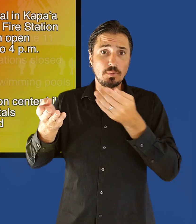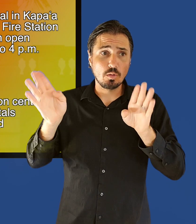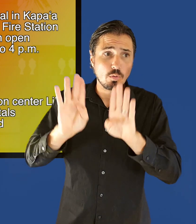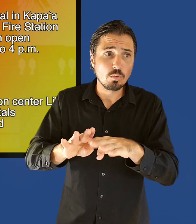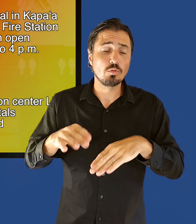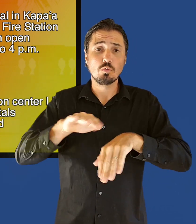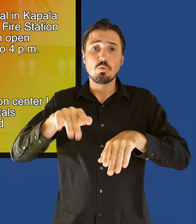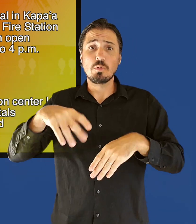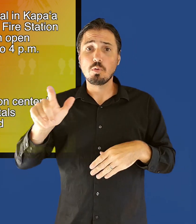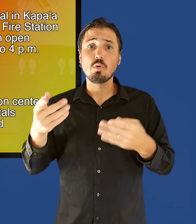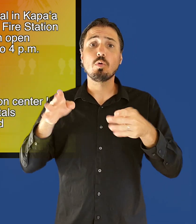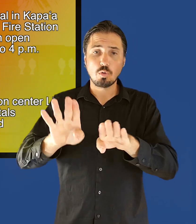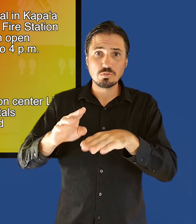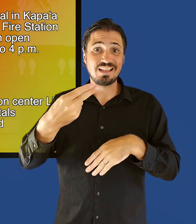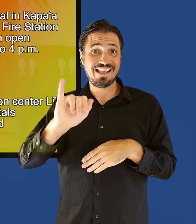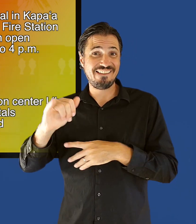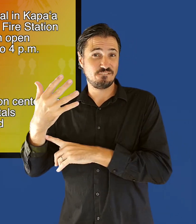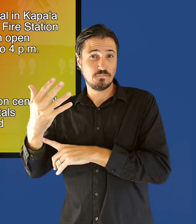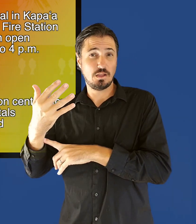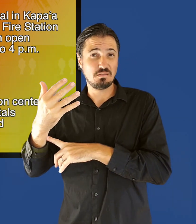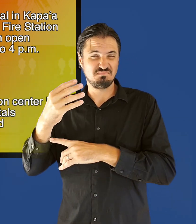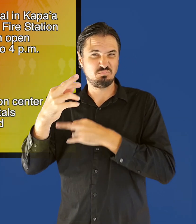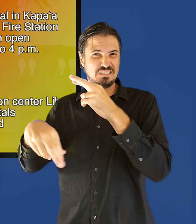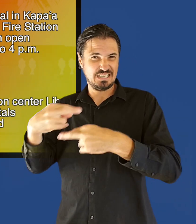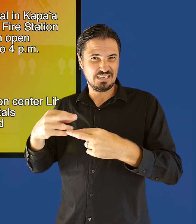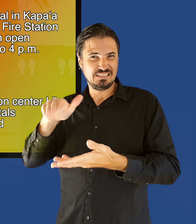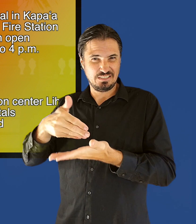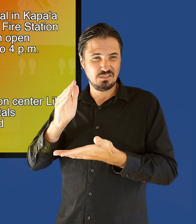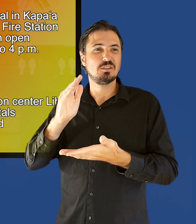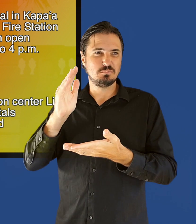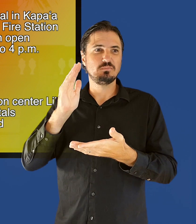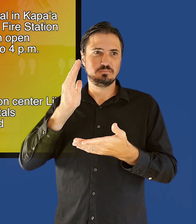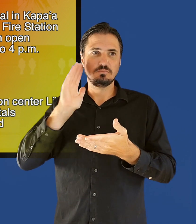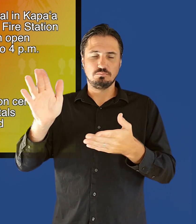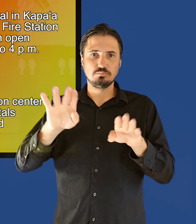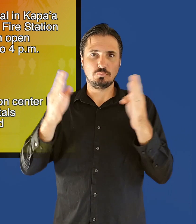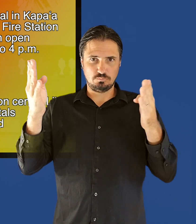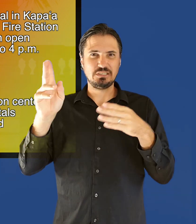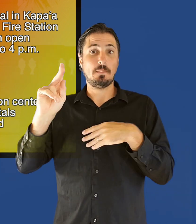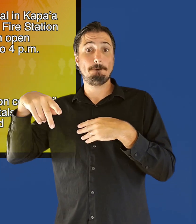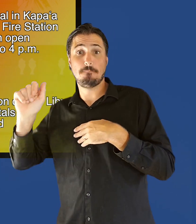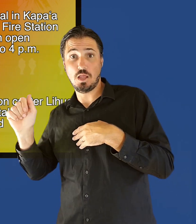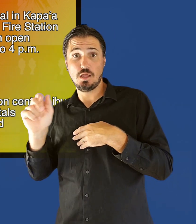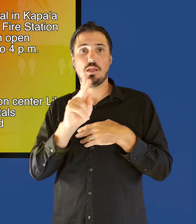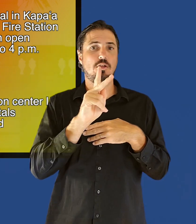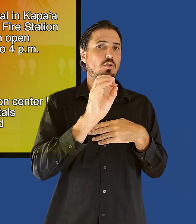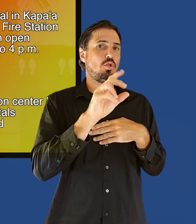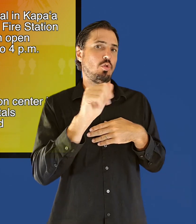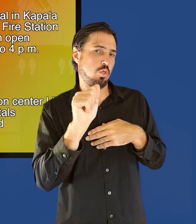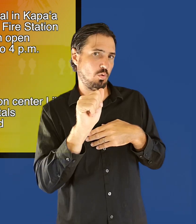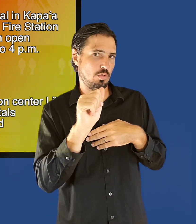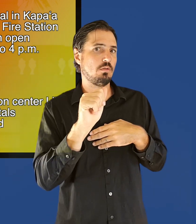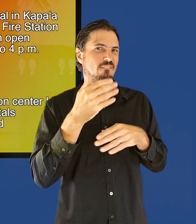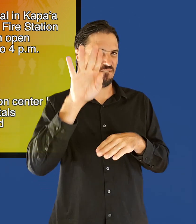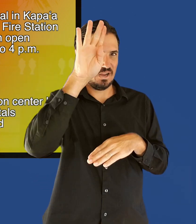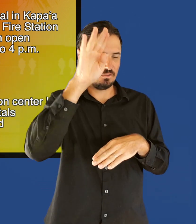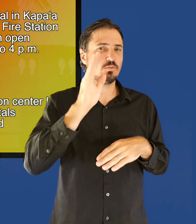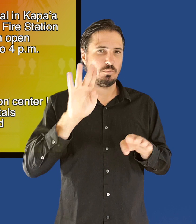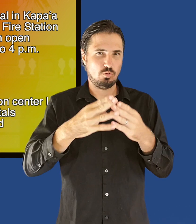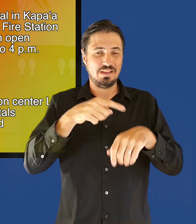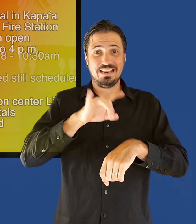The HI-5 bottle redemption centers at Arzadon Industrial in Kapa‘a and at the Kōloa Fire Station will remain open from 8 a.m. to 4 p.m.